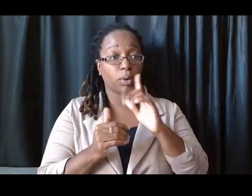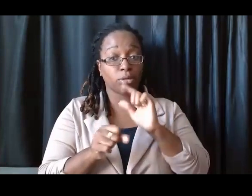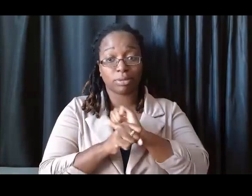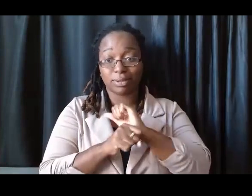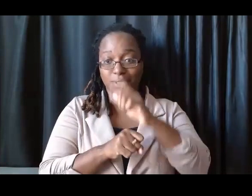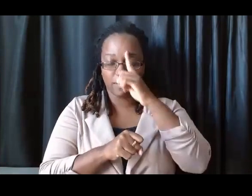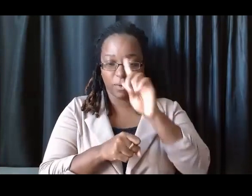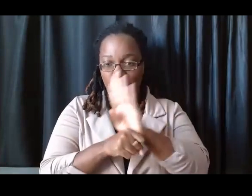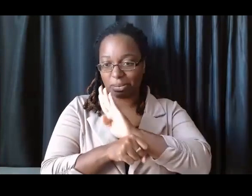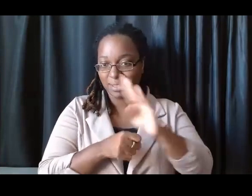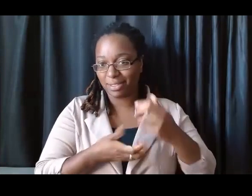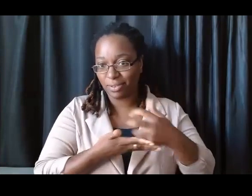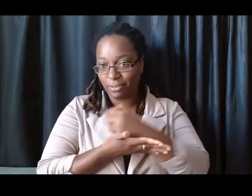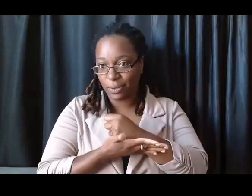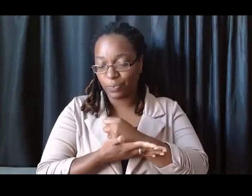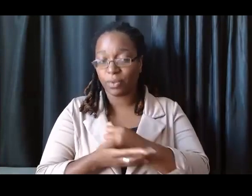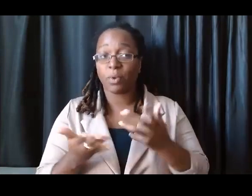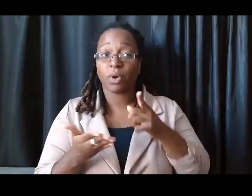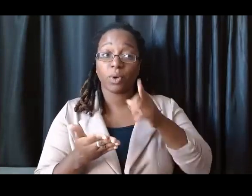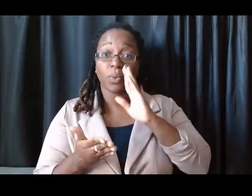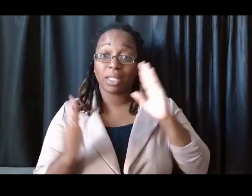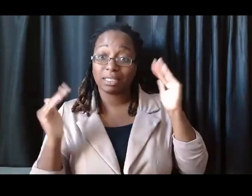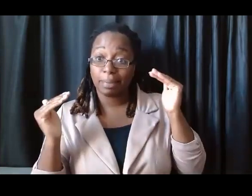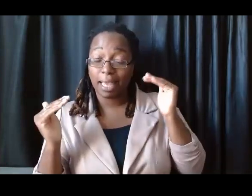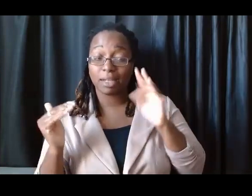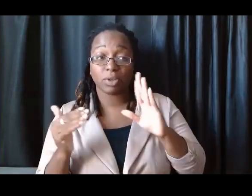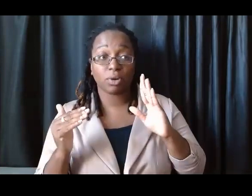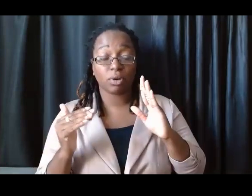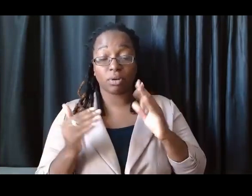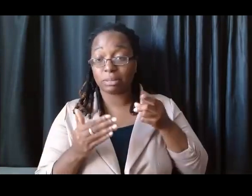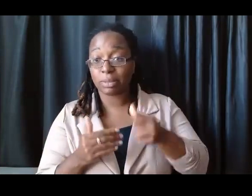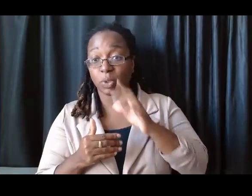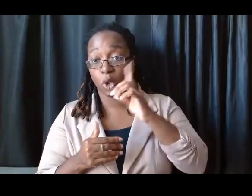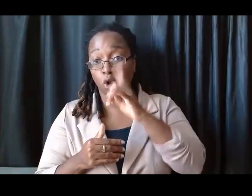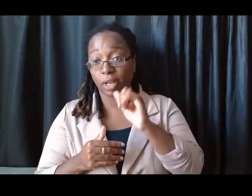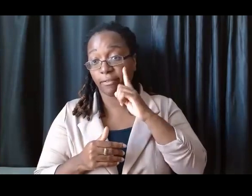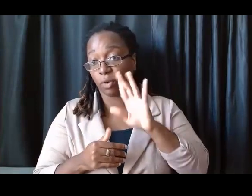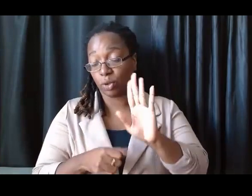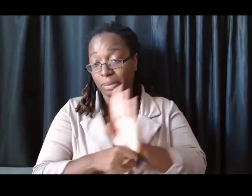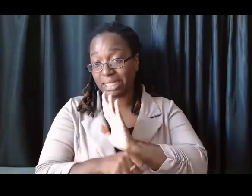And what you expect your expenses will be for your business to make that revenue happen.